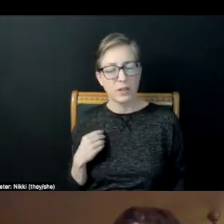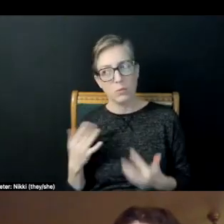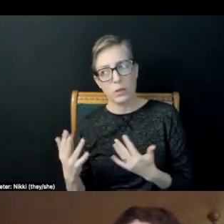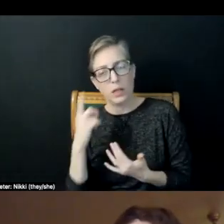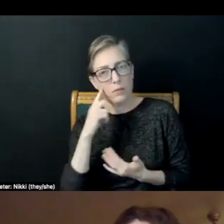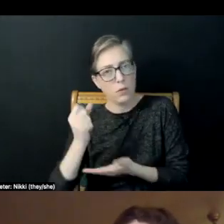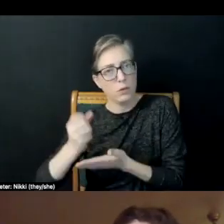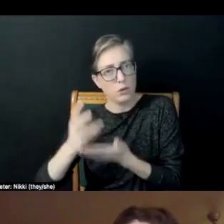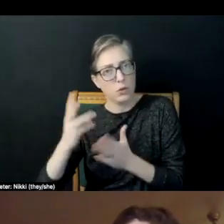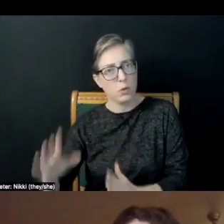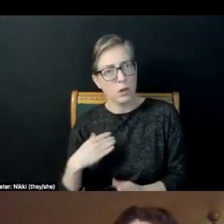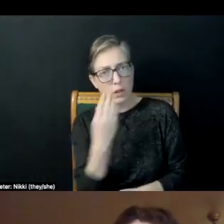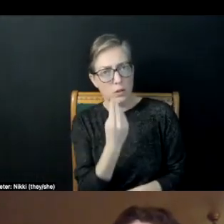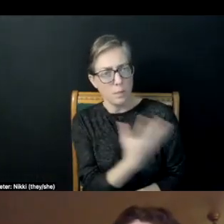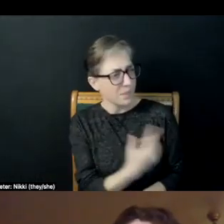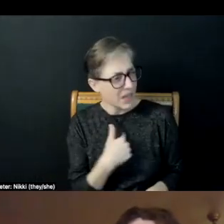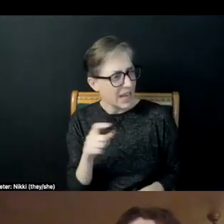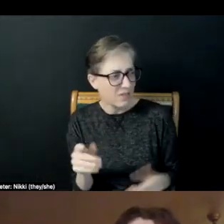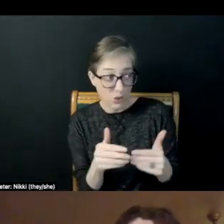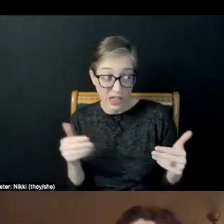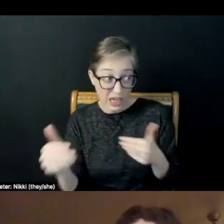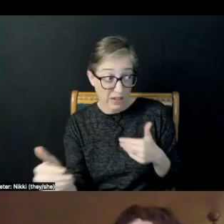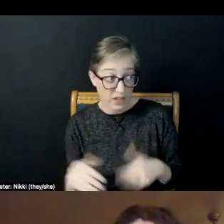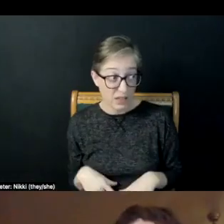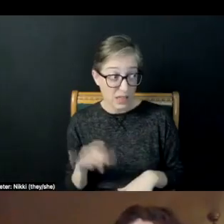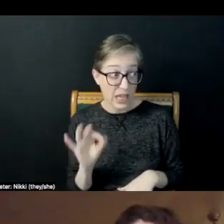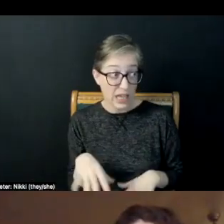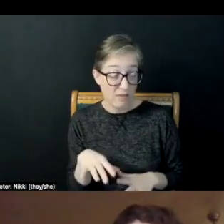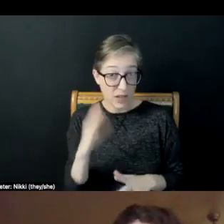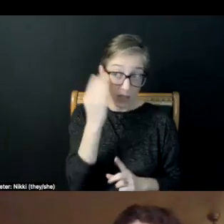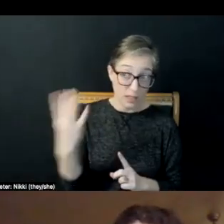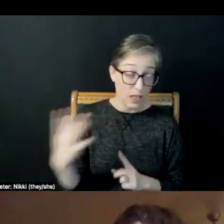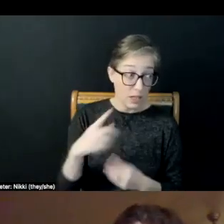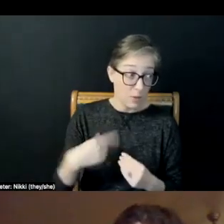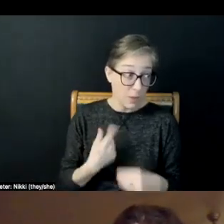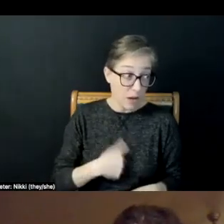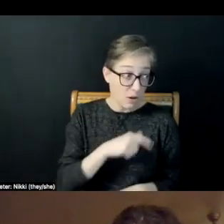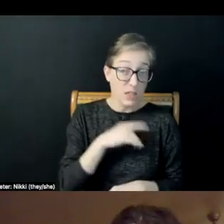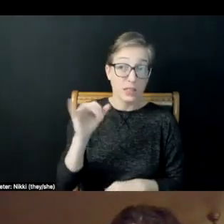If I tell them about us, if I point out that our house is as accessible as we can make it,